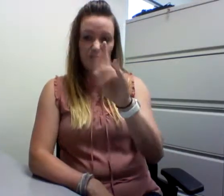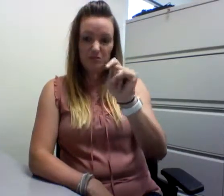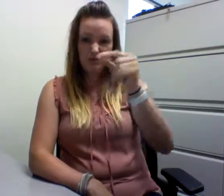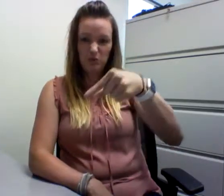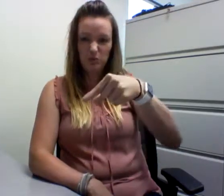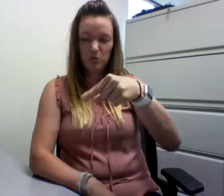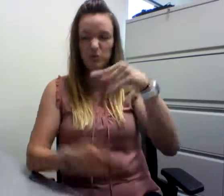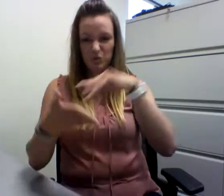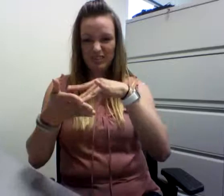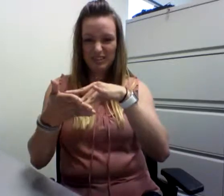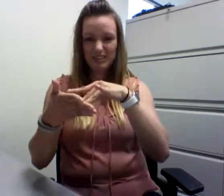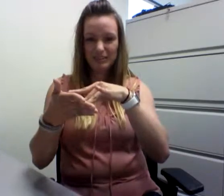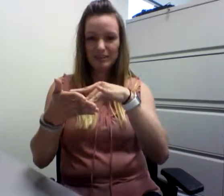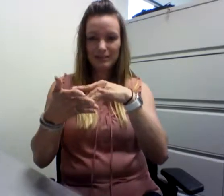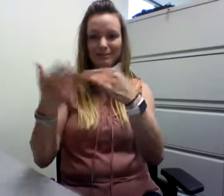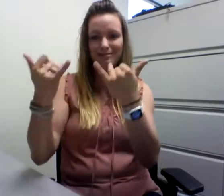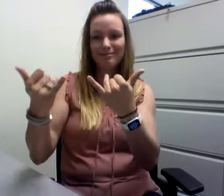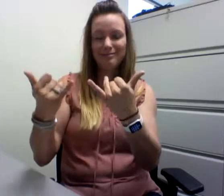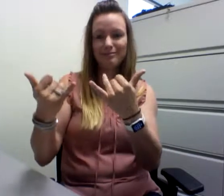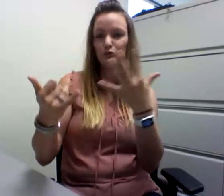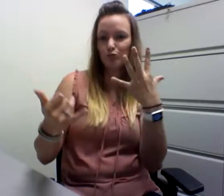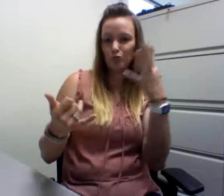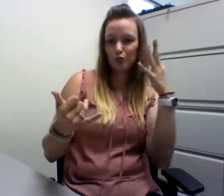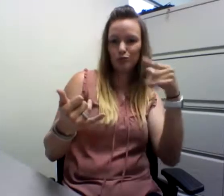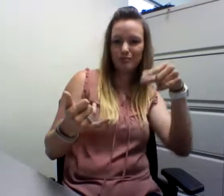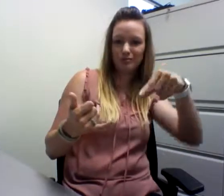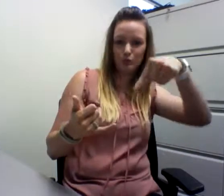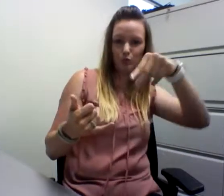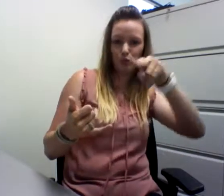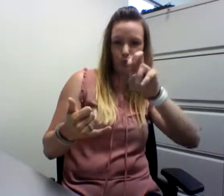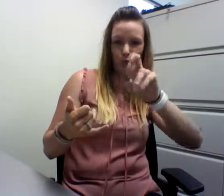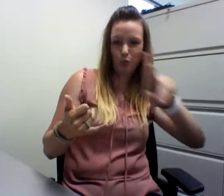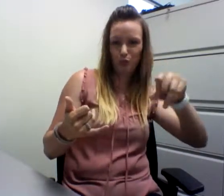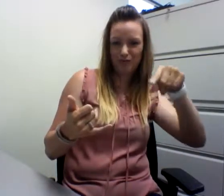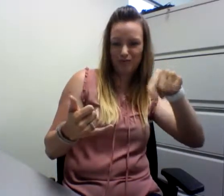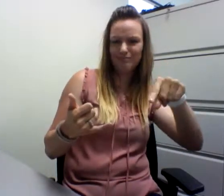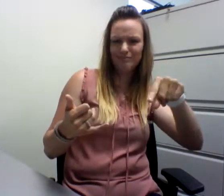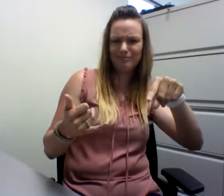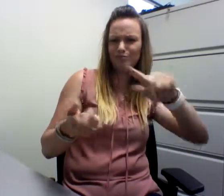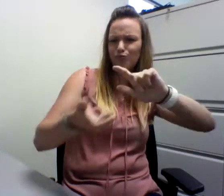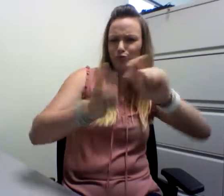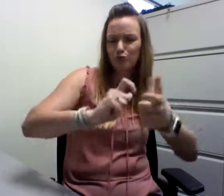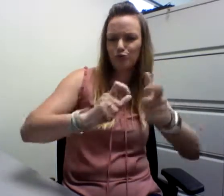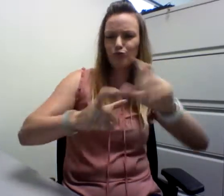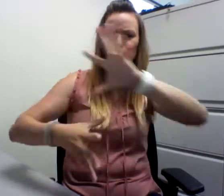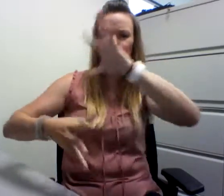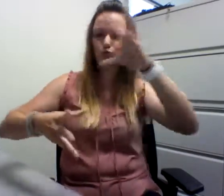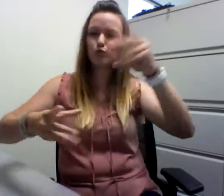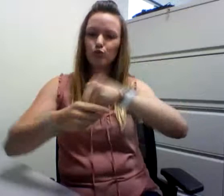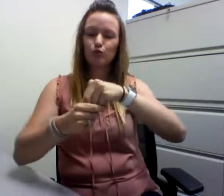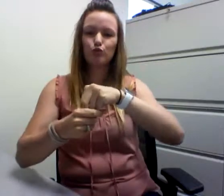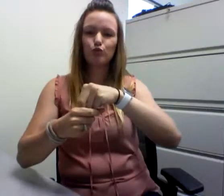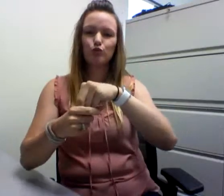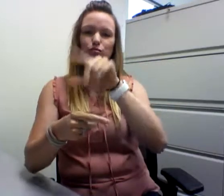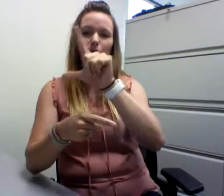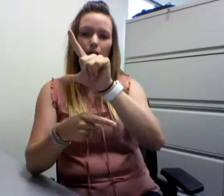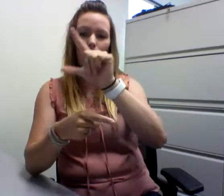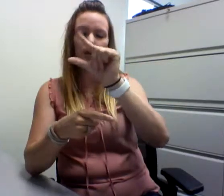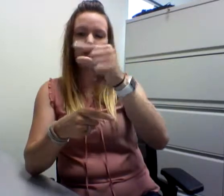LGBTQ studies were called Queer studies in the past again, name has been changed to be more inclusive